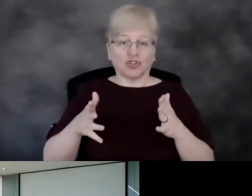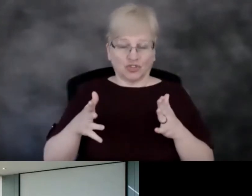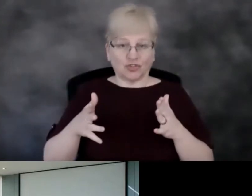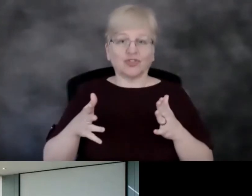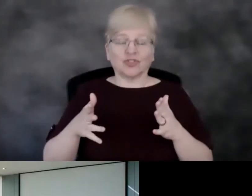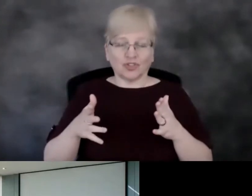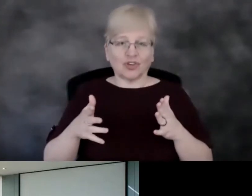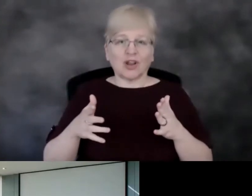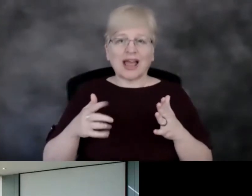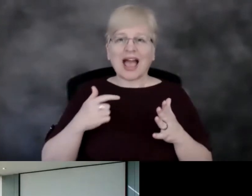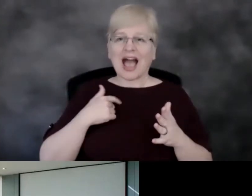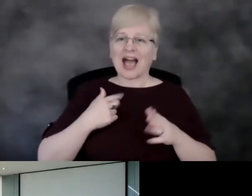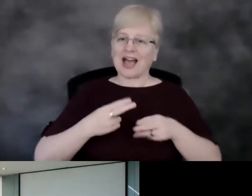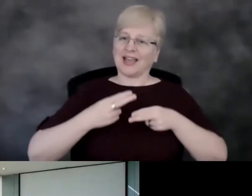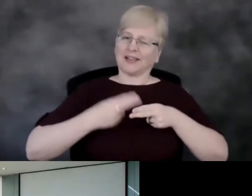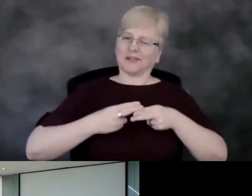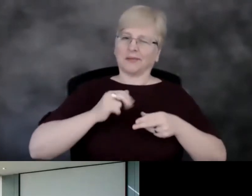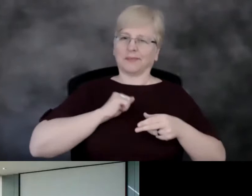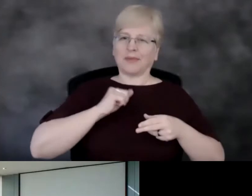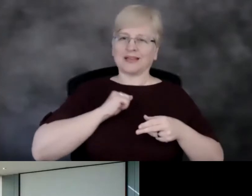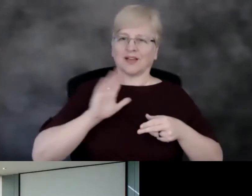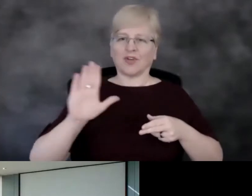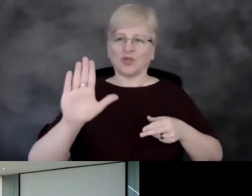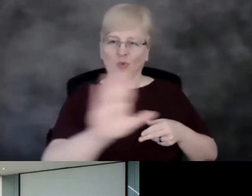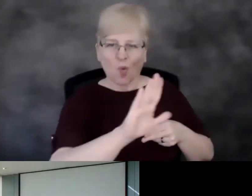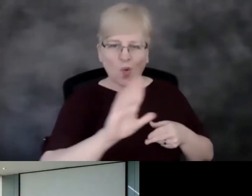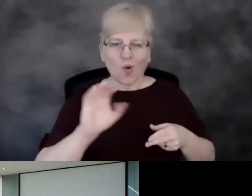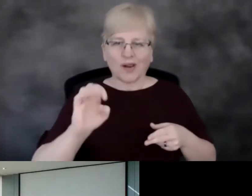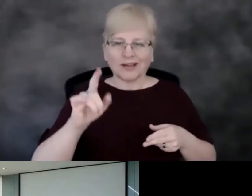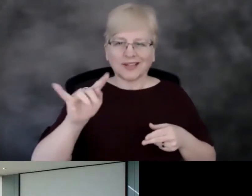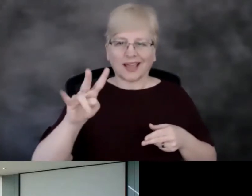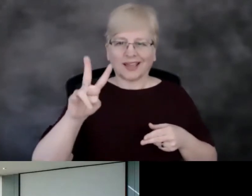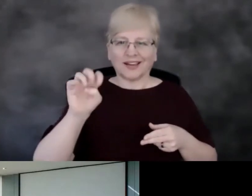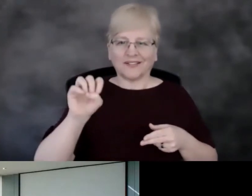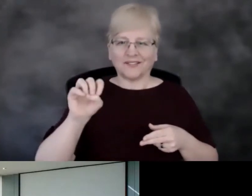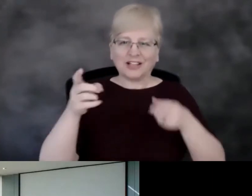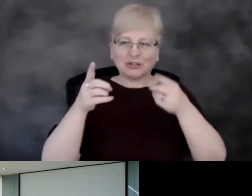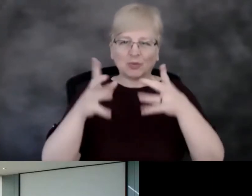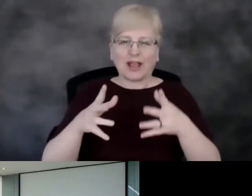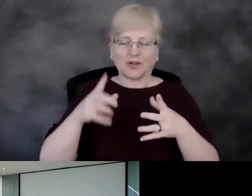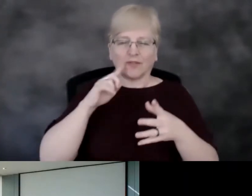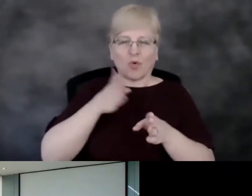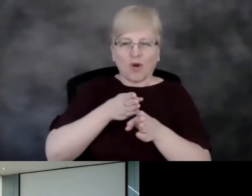myself your Executive Director 16:06:08 across our field, whether you are